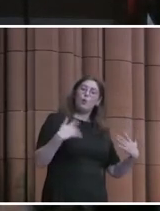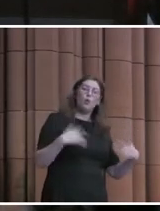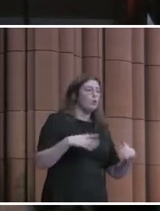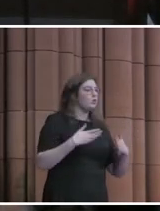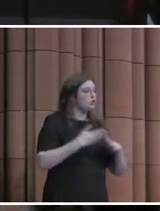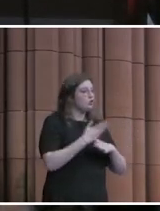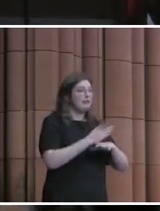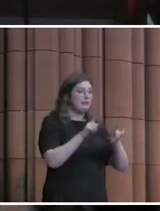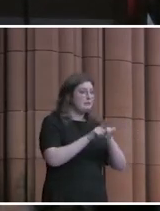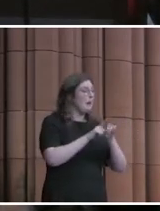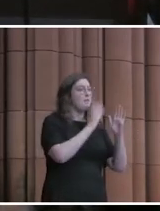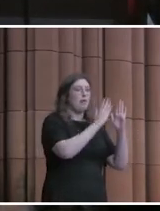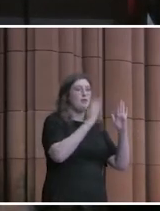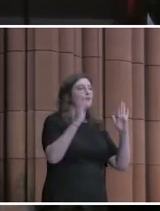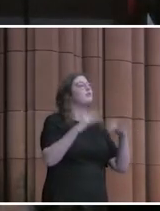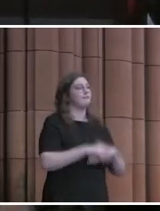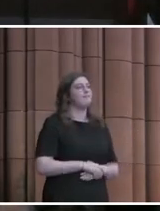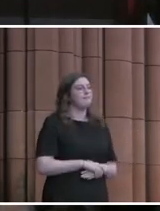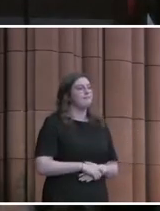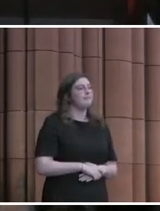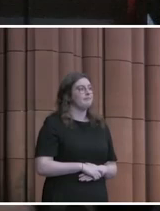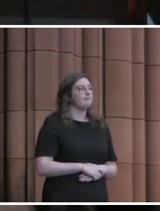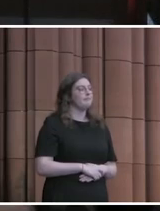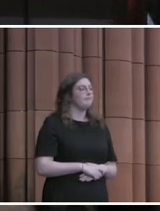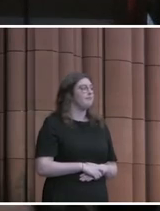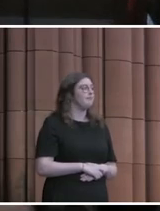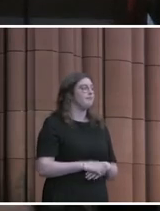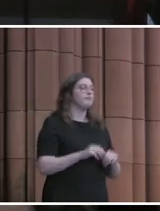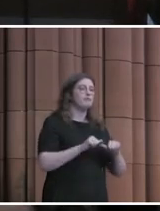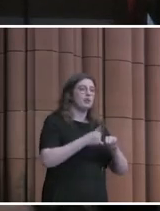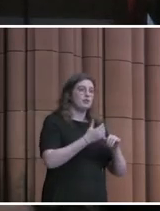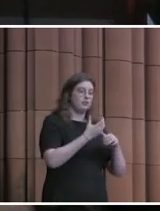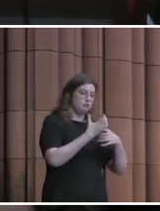inheritance and tradition. After graduating as a mature student